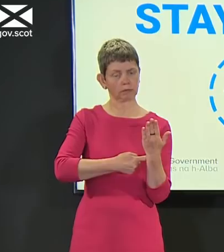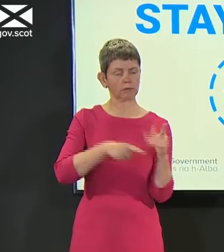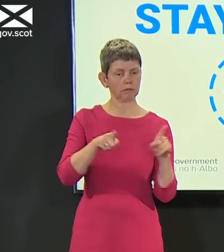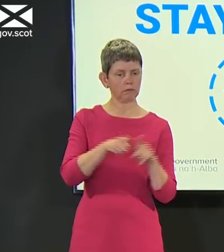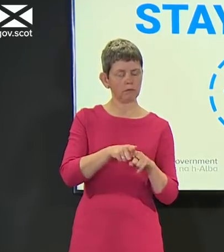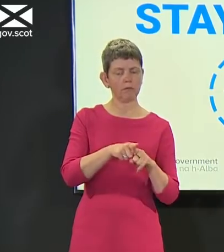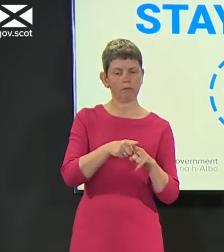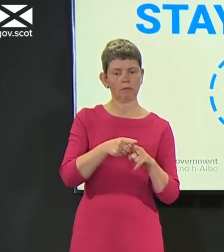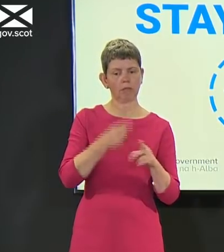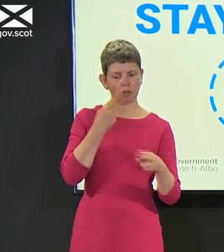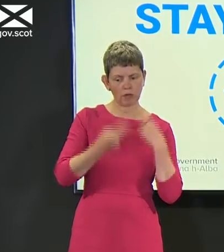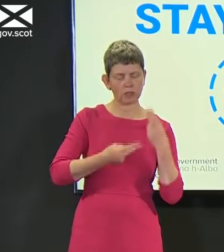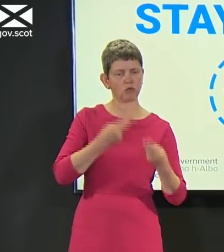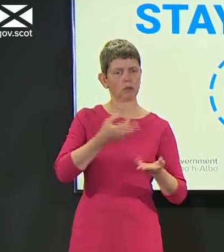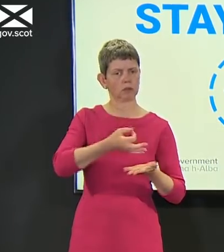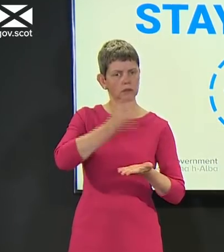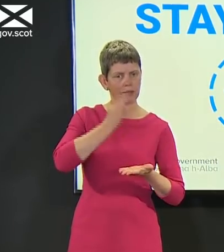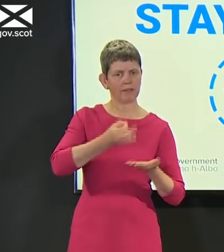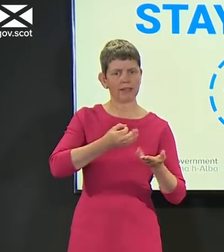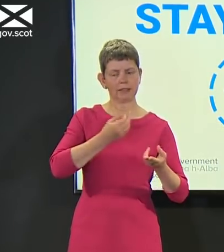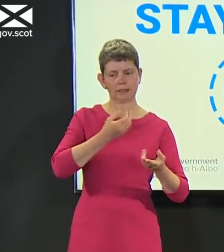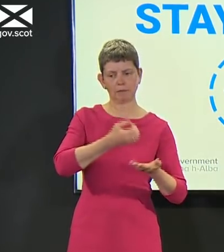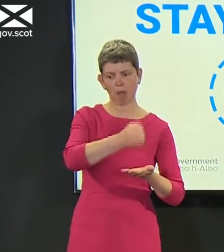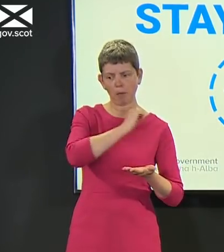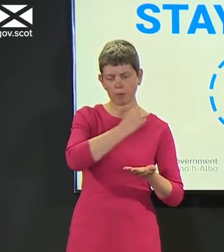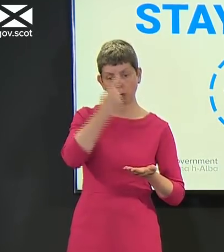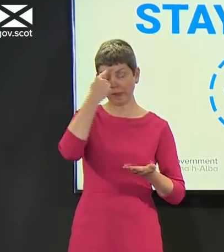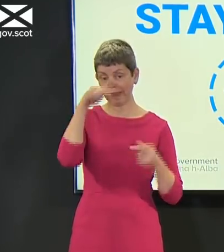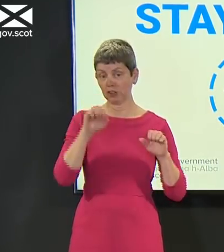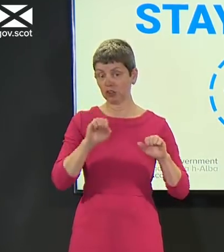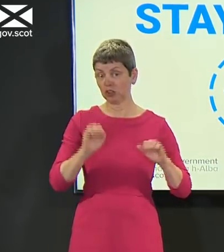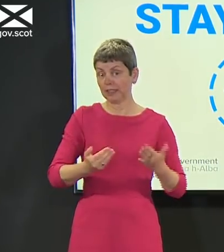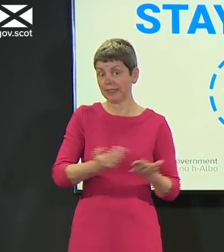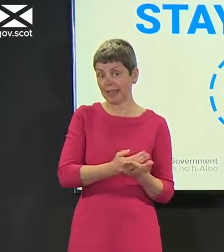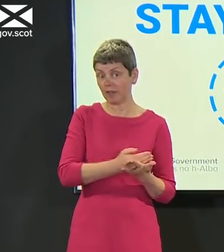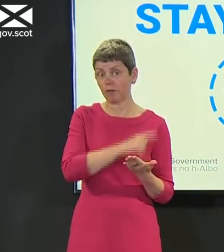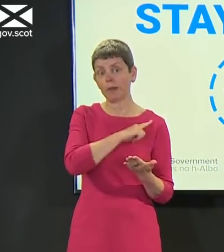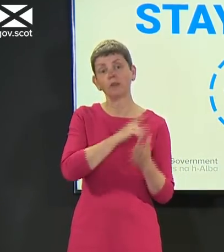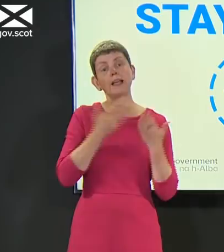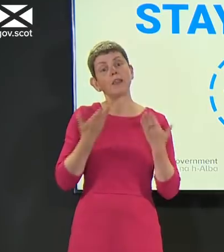is yet safe for us to open up hospitality because of the school reopening that's underway because